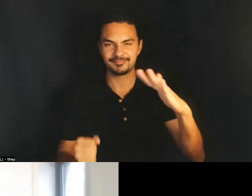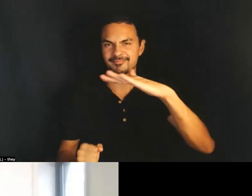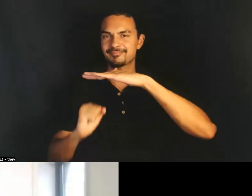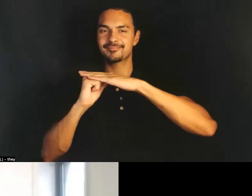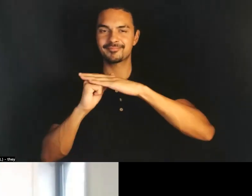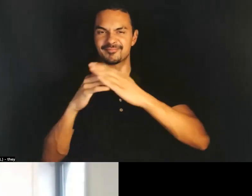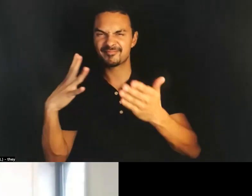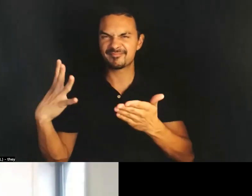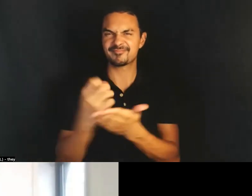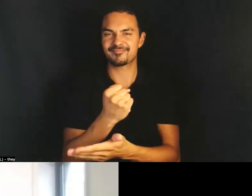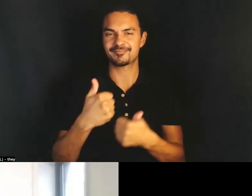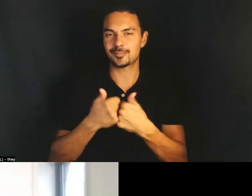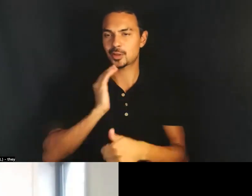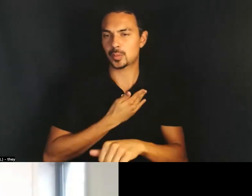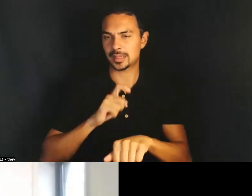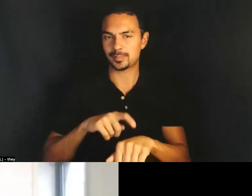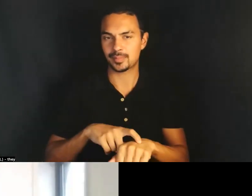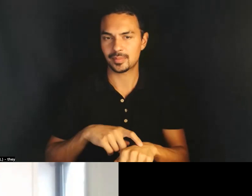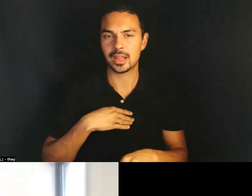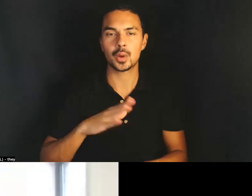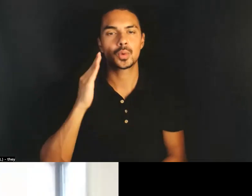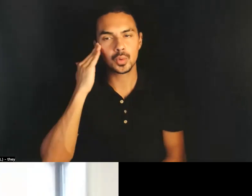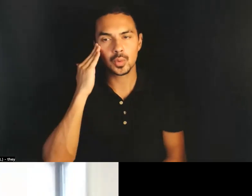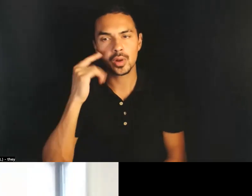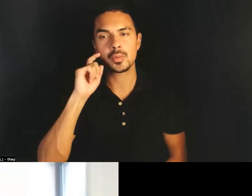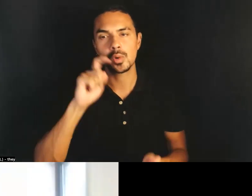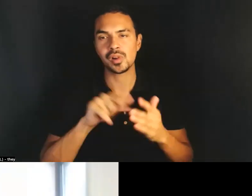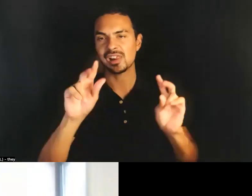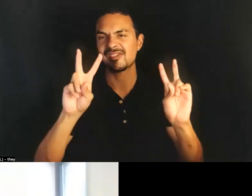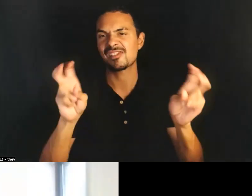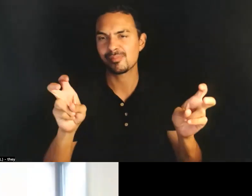Thank you Meredith, so much! To try to maximize the time that we have,